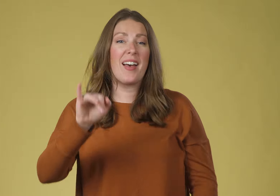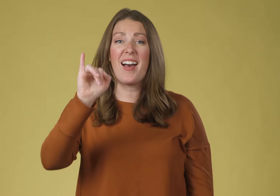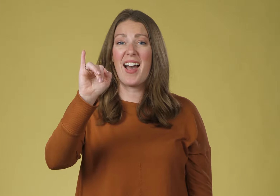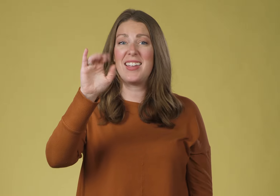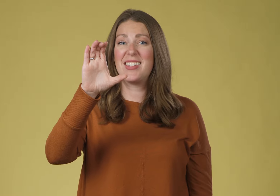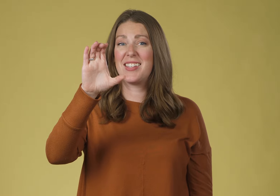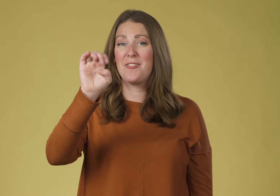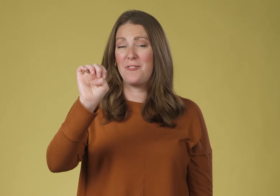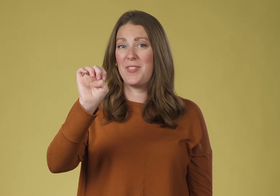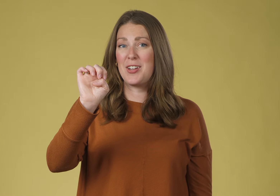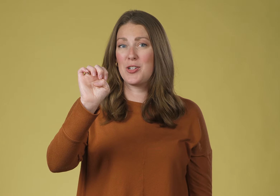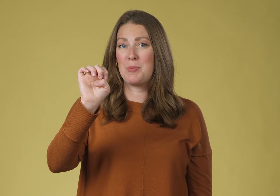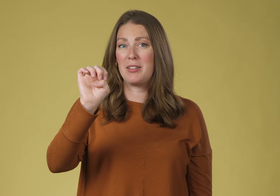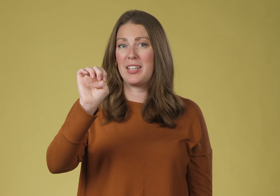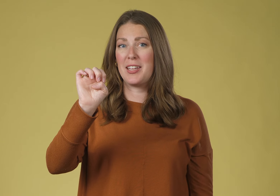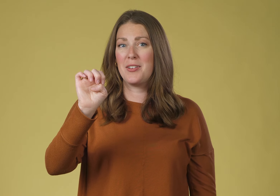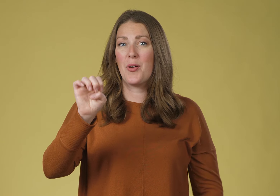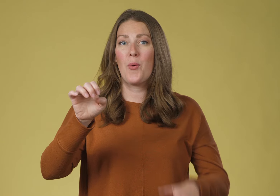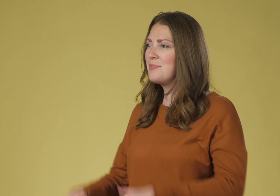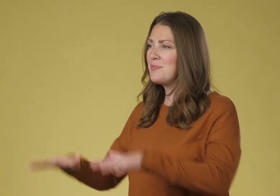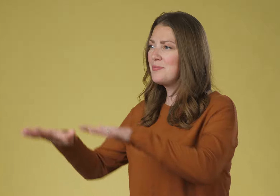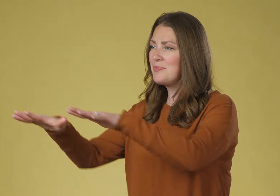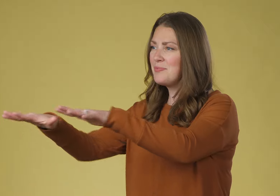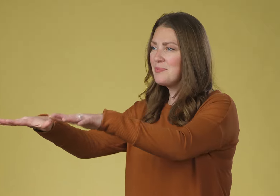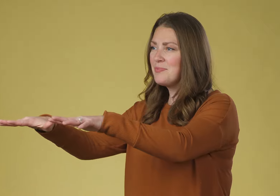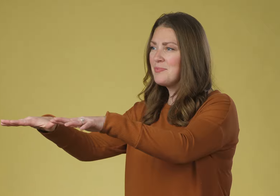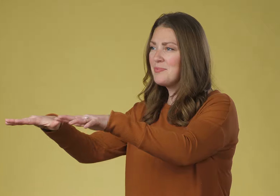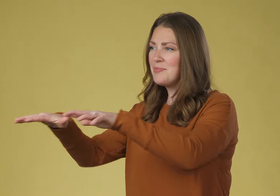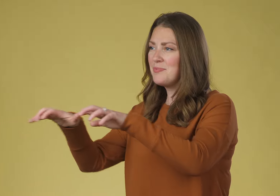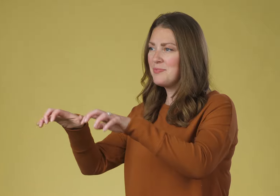ICE Fingerspelling it or flat hand